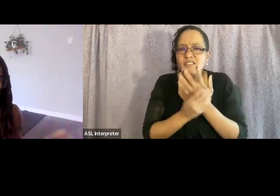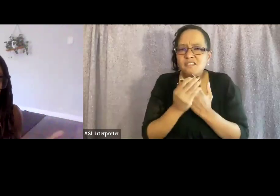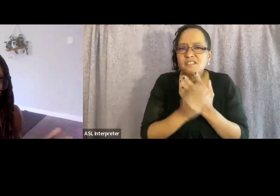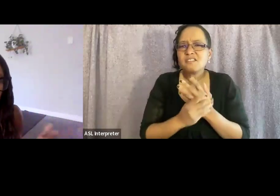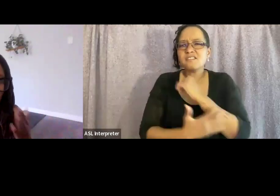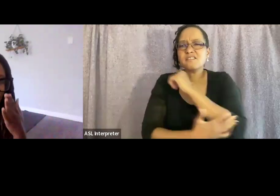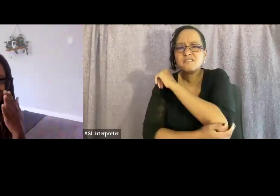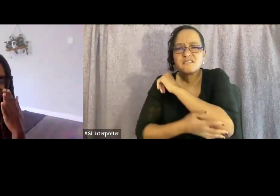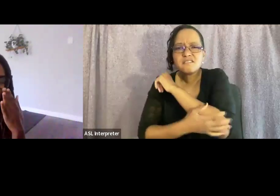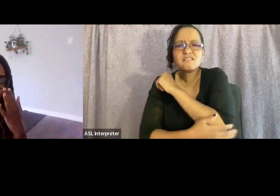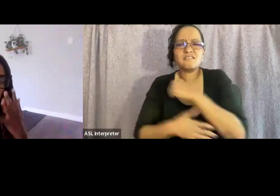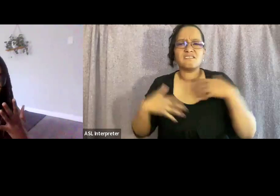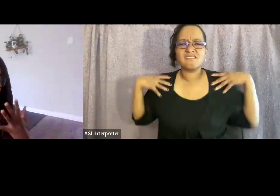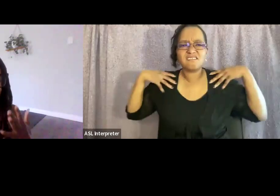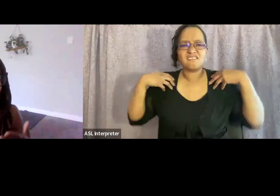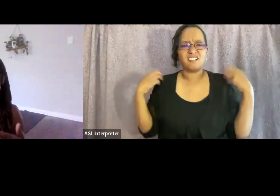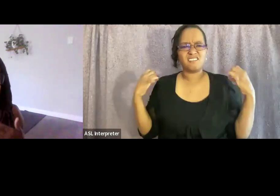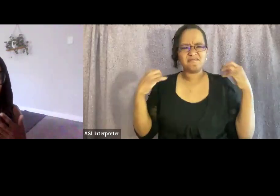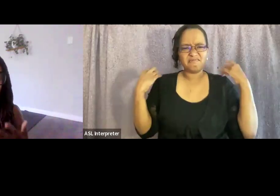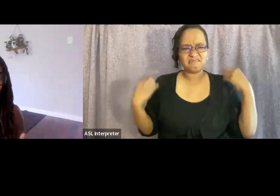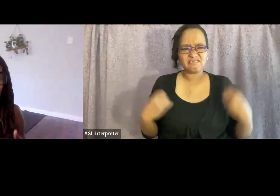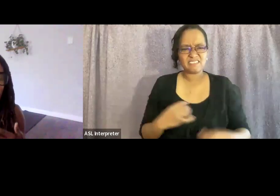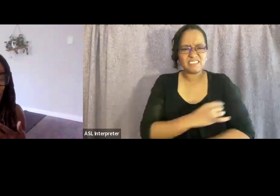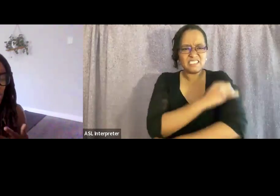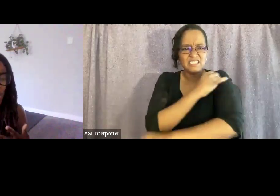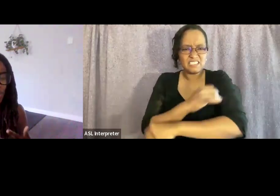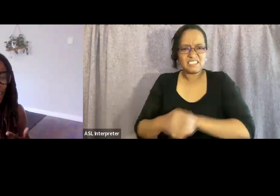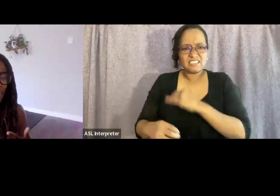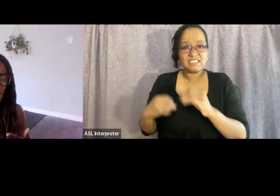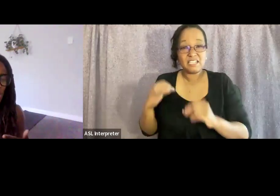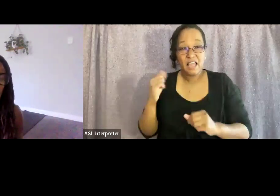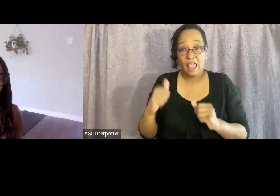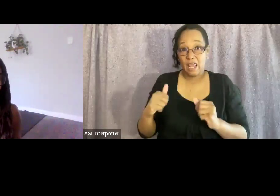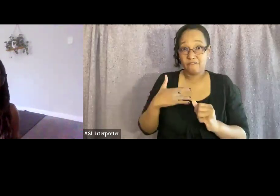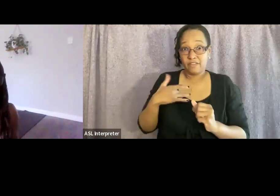or the shoulders, as we're moving, that is your body's way of telling you, no, thank you.